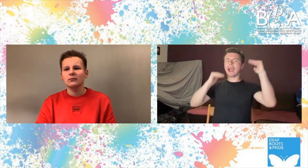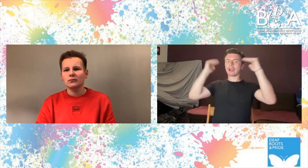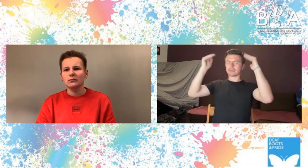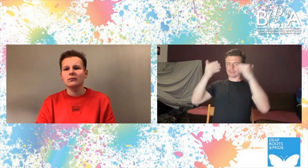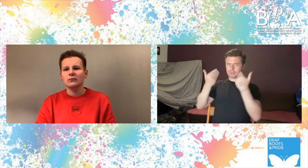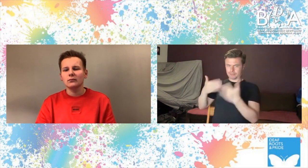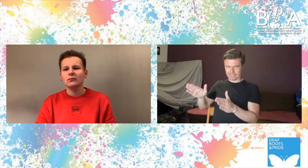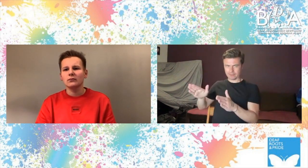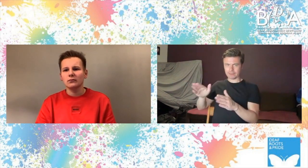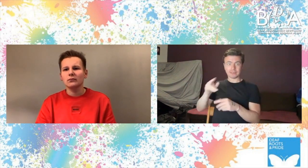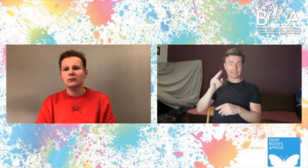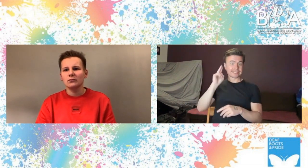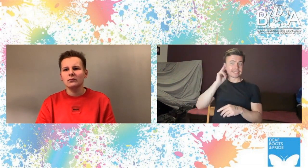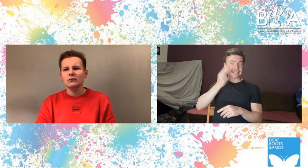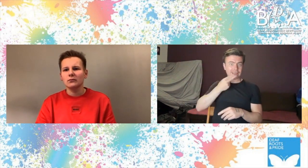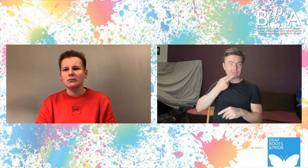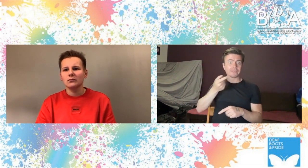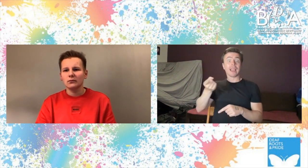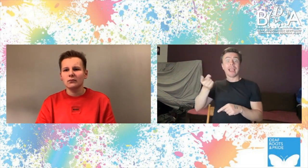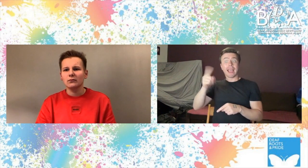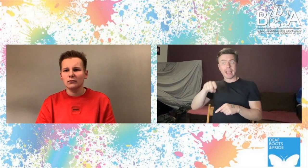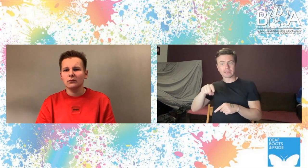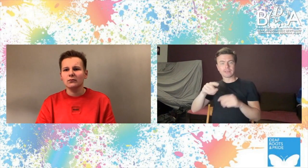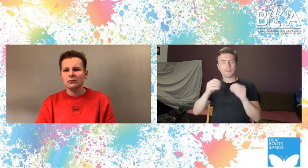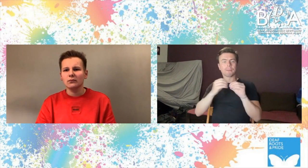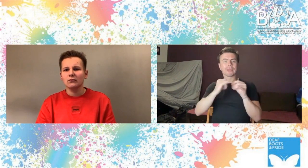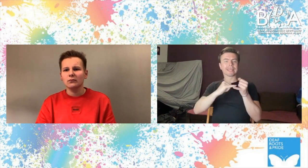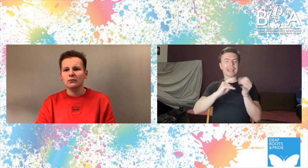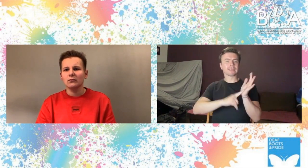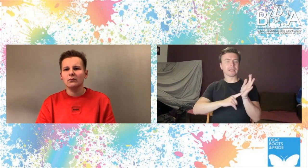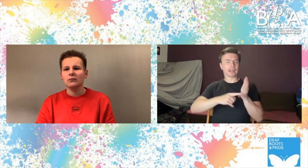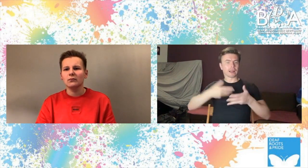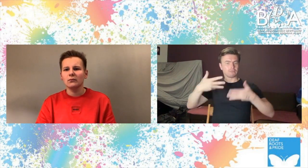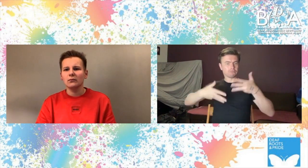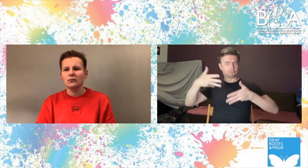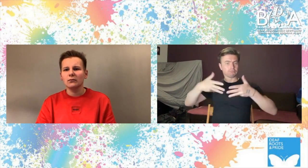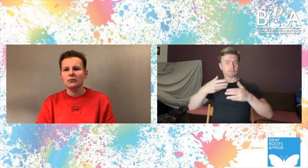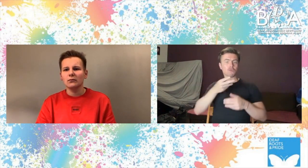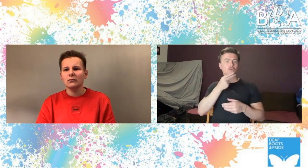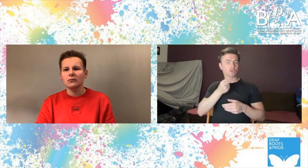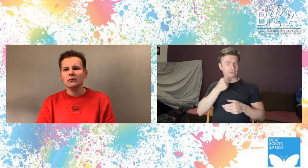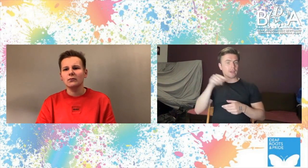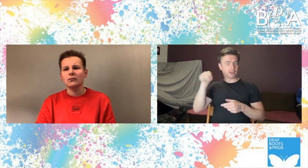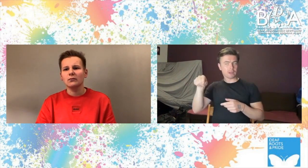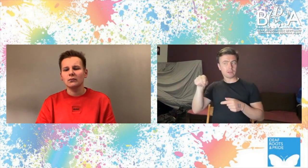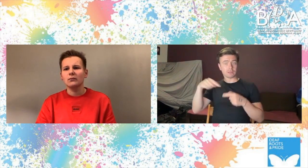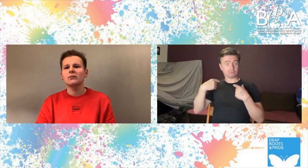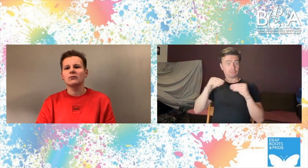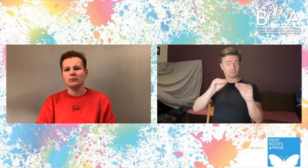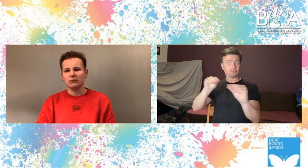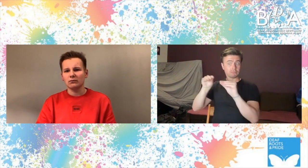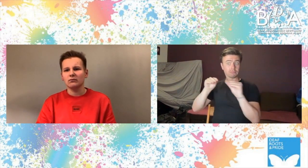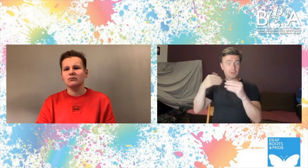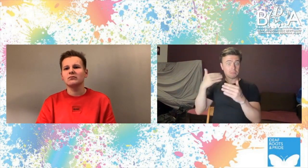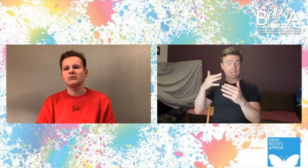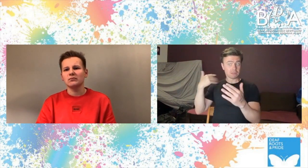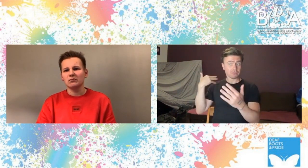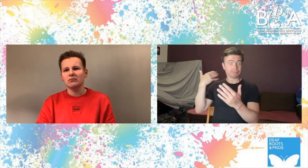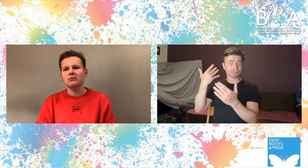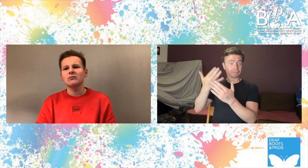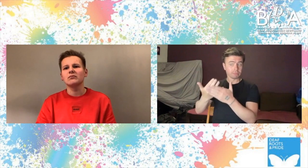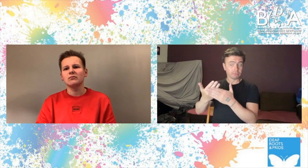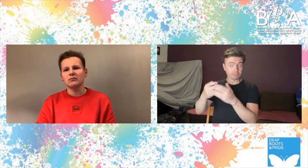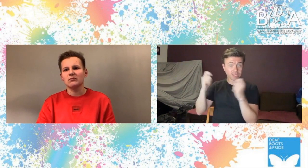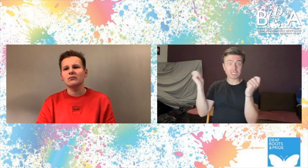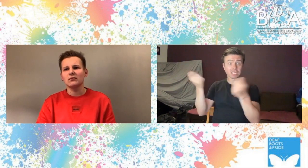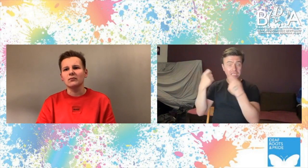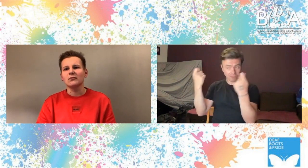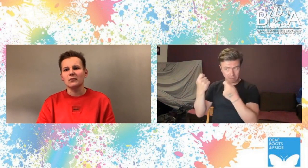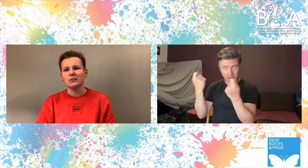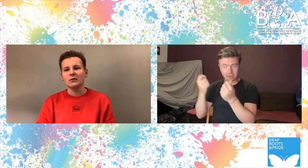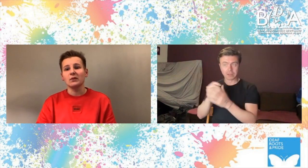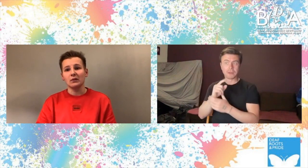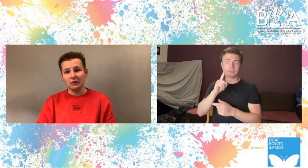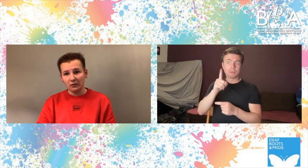but I have taught Deaf adult BSL users and that has been really successful.